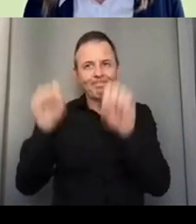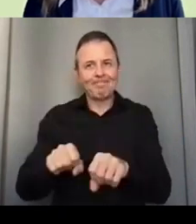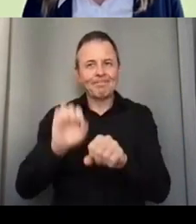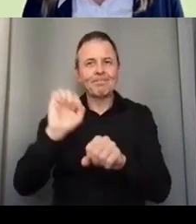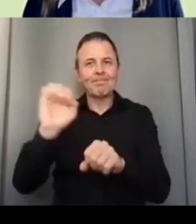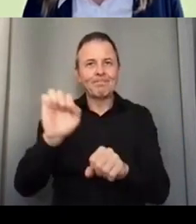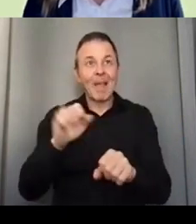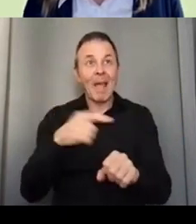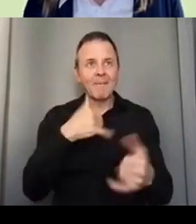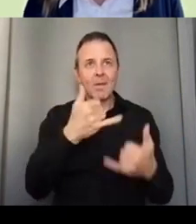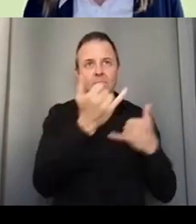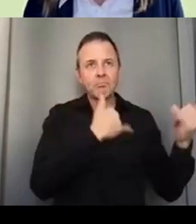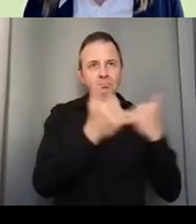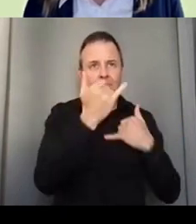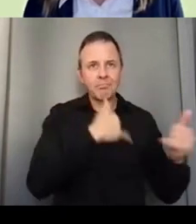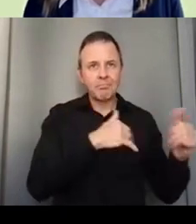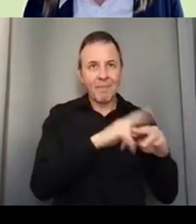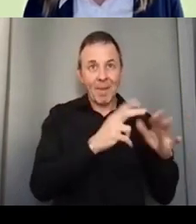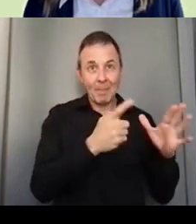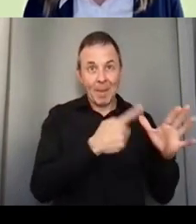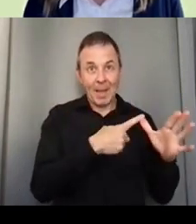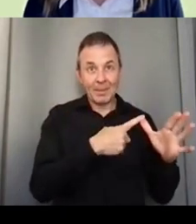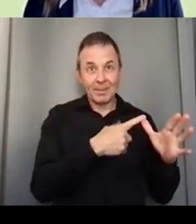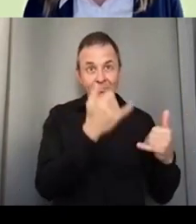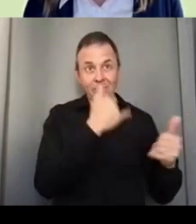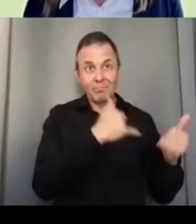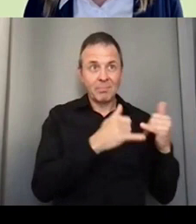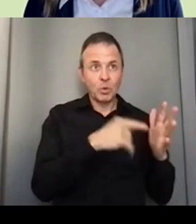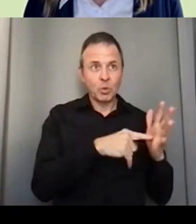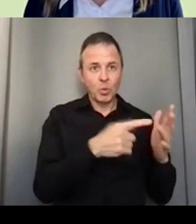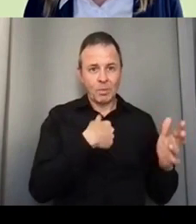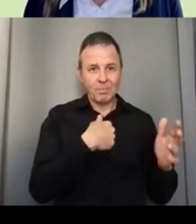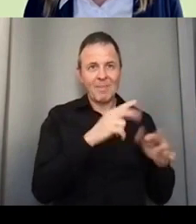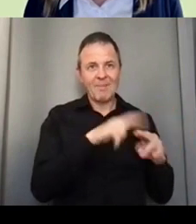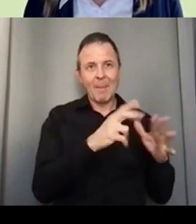phone calls in this area and we are more than happy to take inquiries and